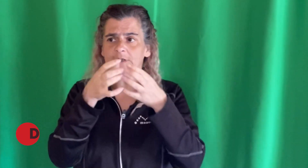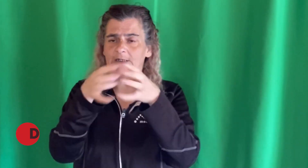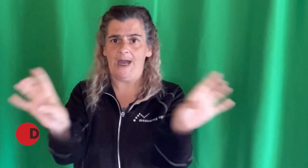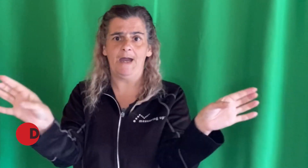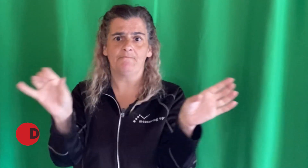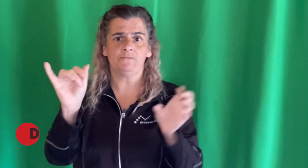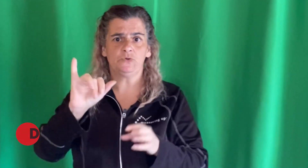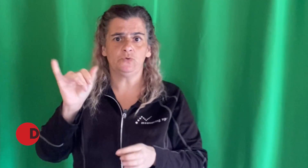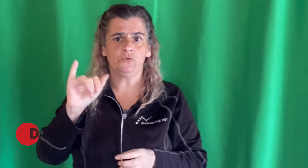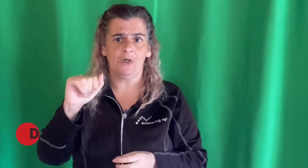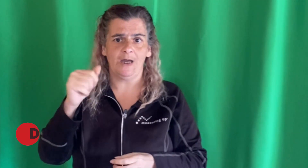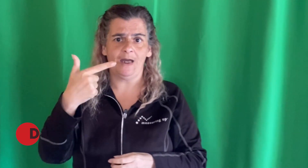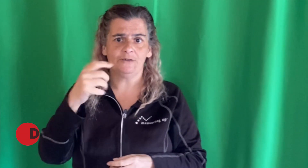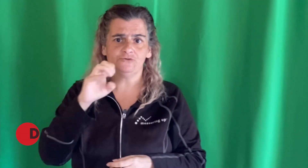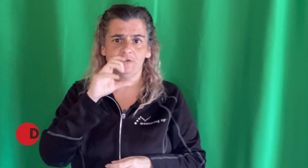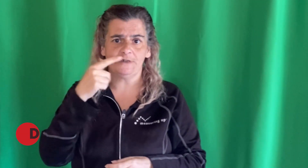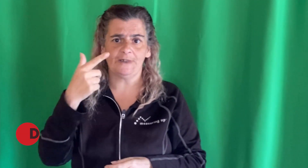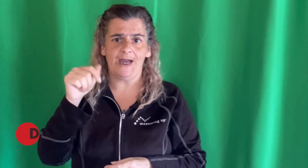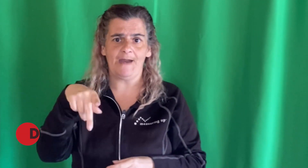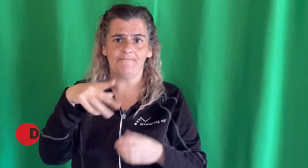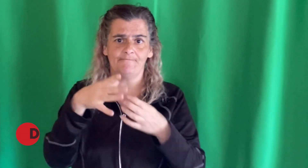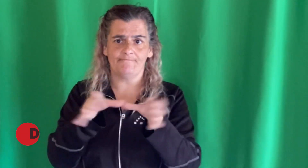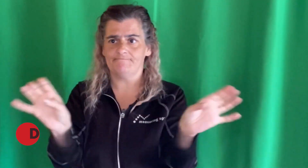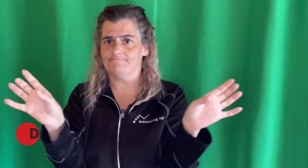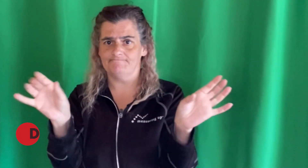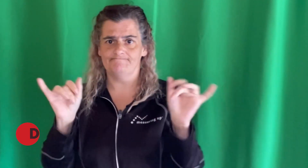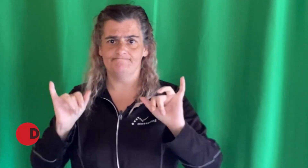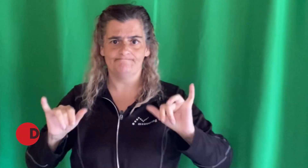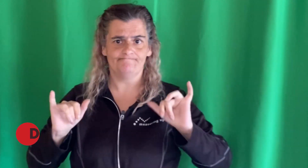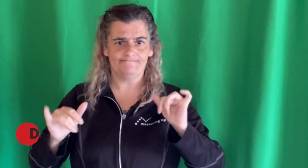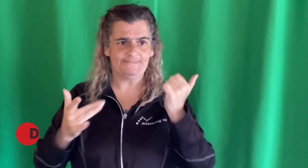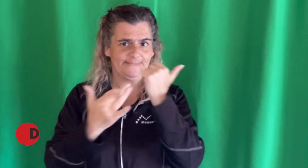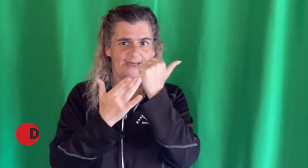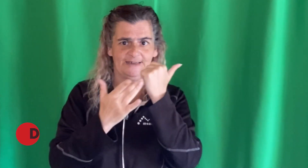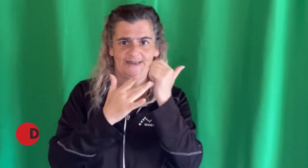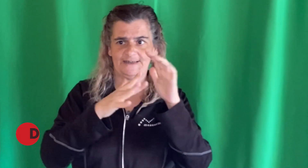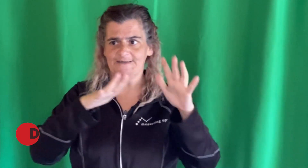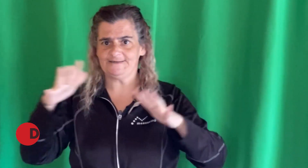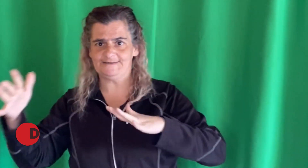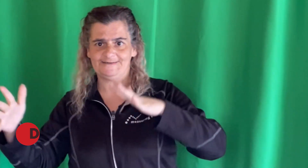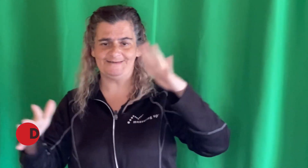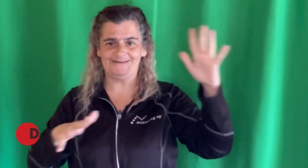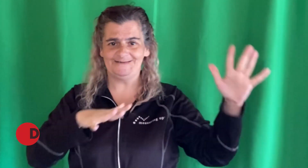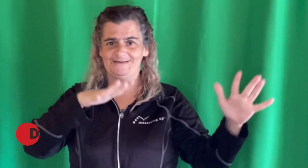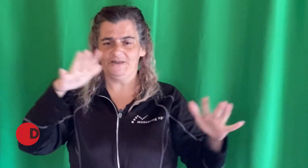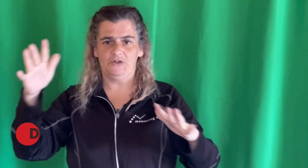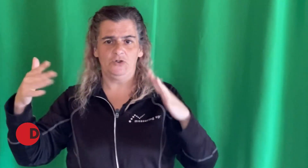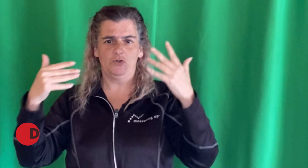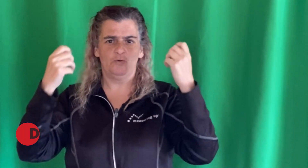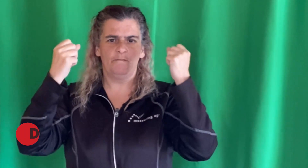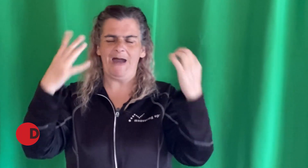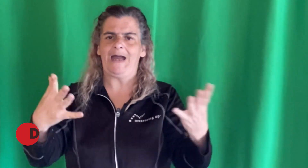The age gap is an issue, technology, many factors are